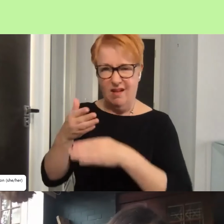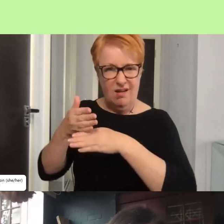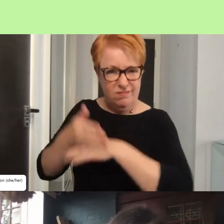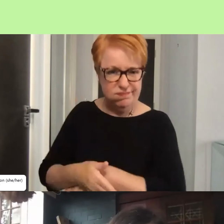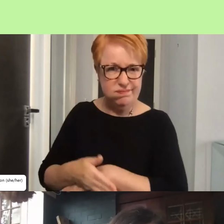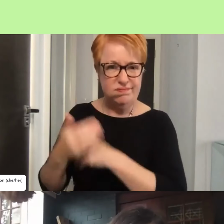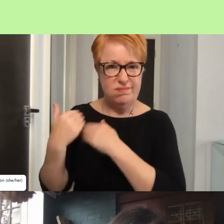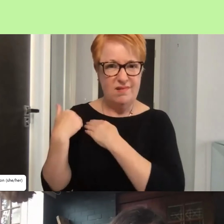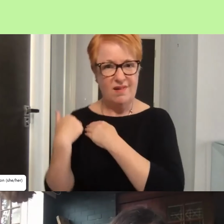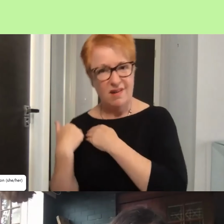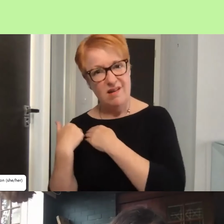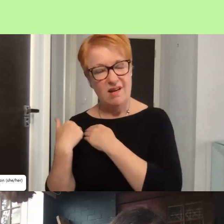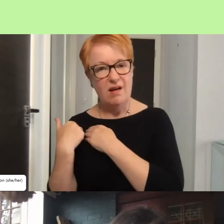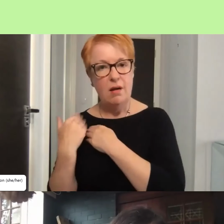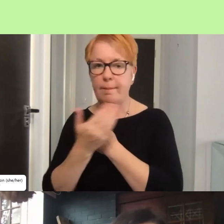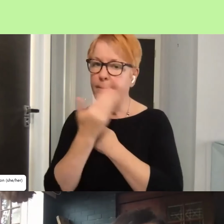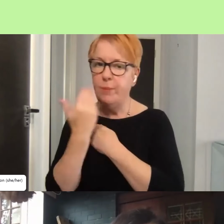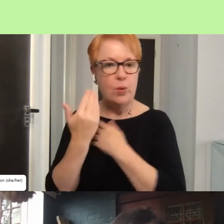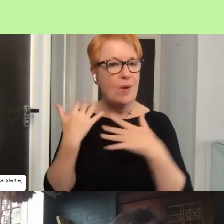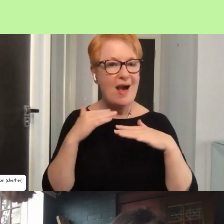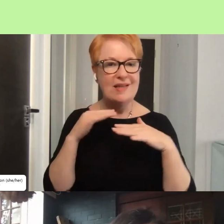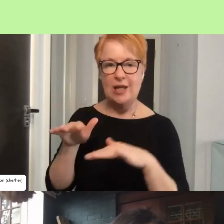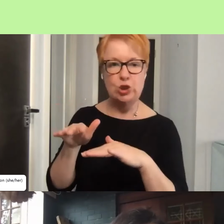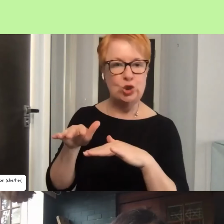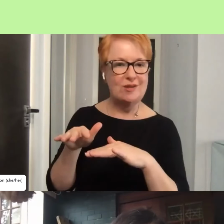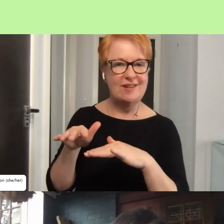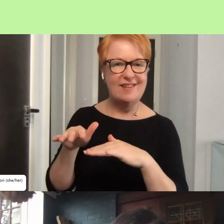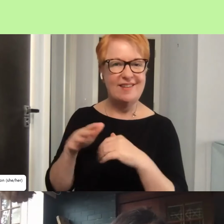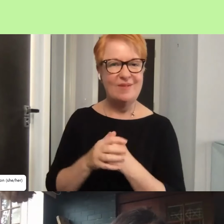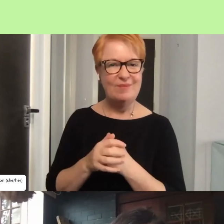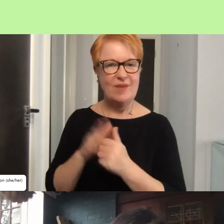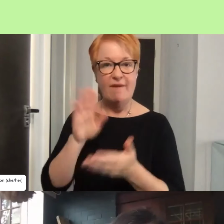they don't get the actual attention in terms of from the eyes of the general public.